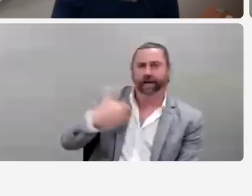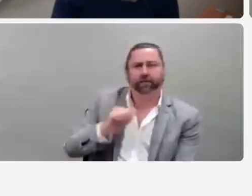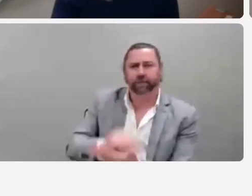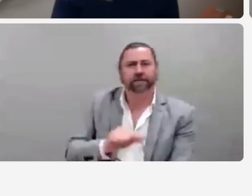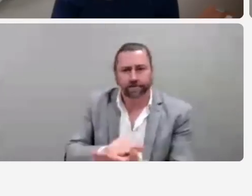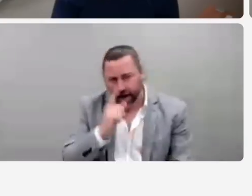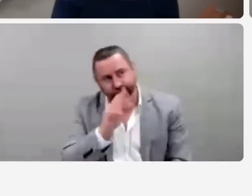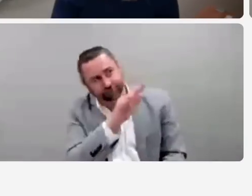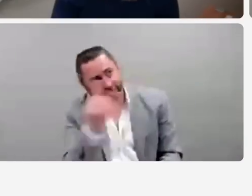Julia?